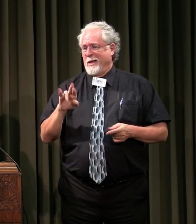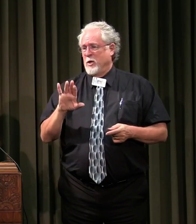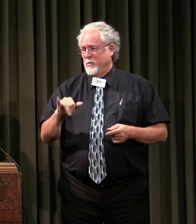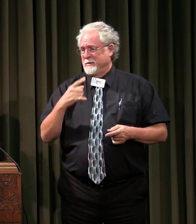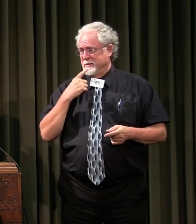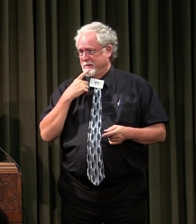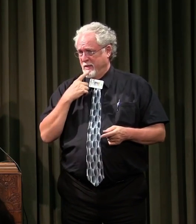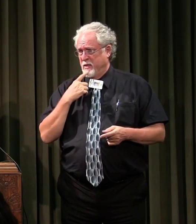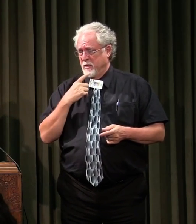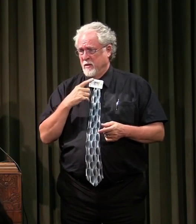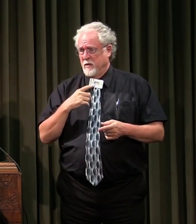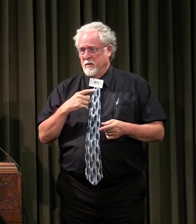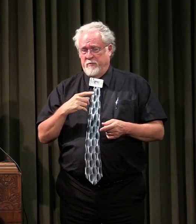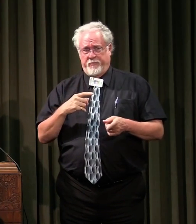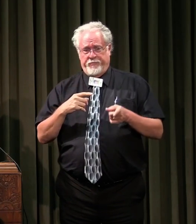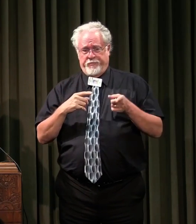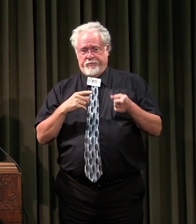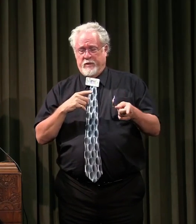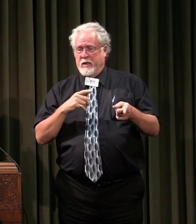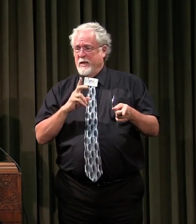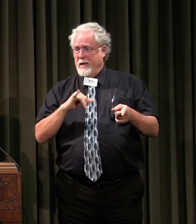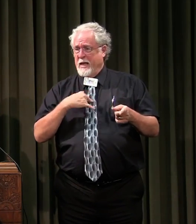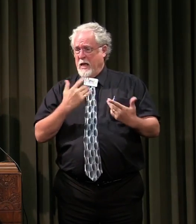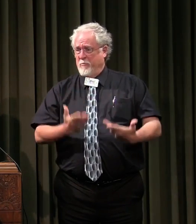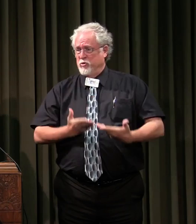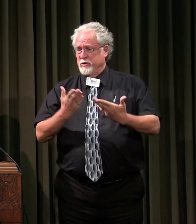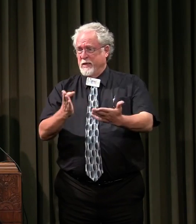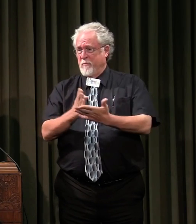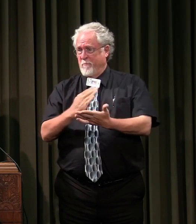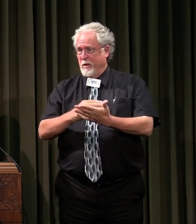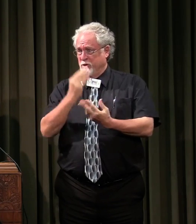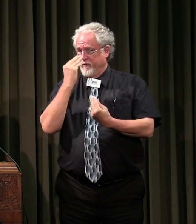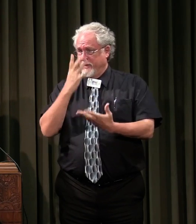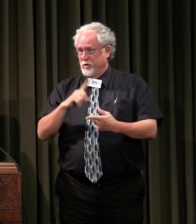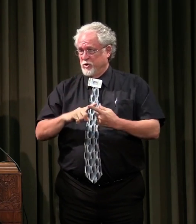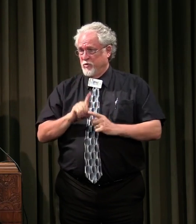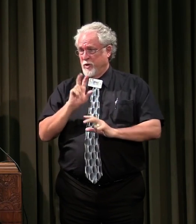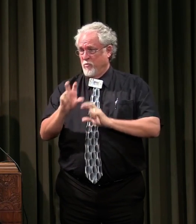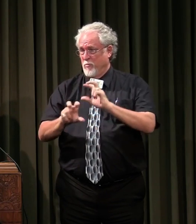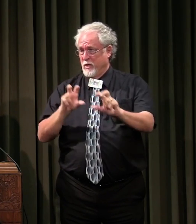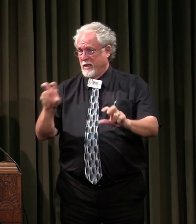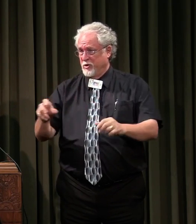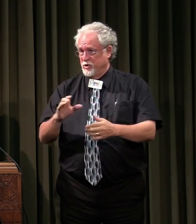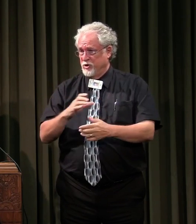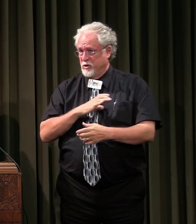data presented the budget information to the appropriations committee that